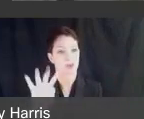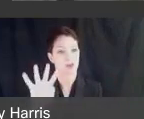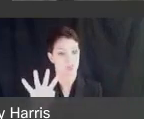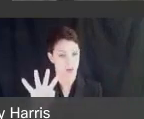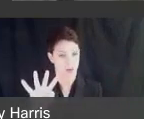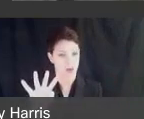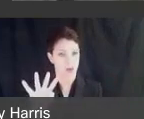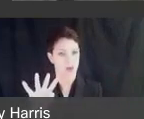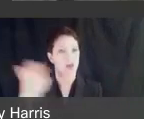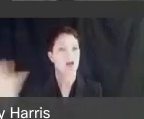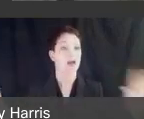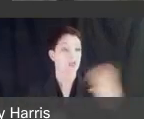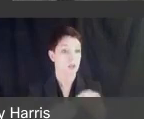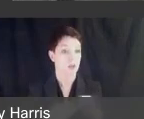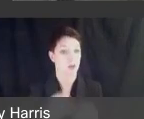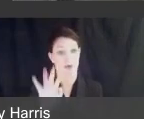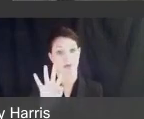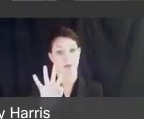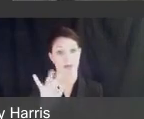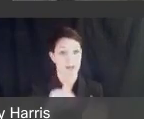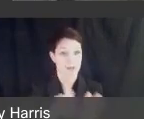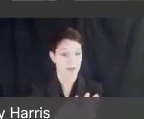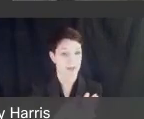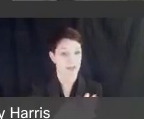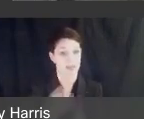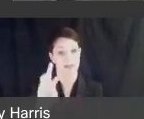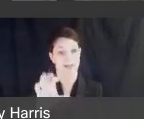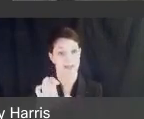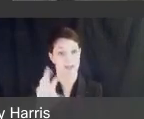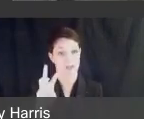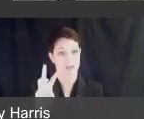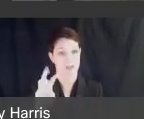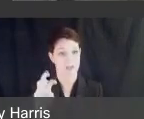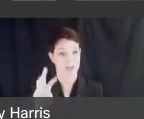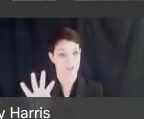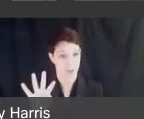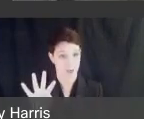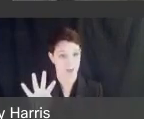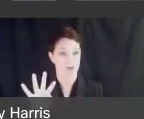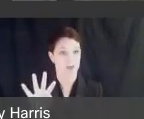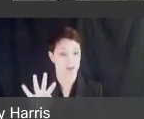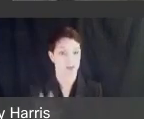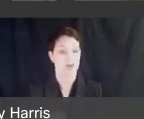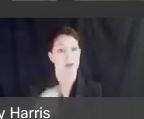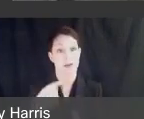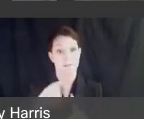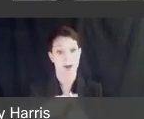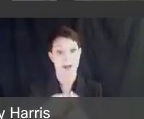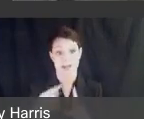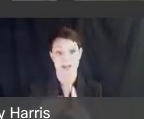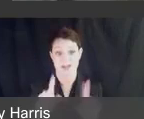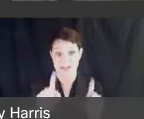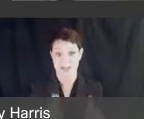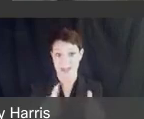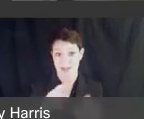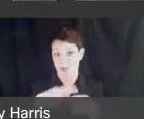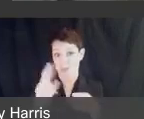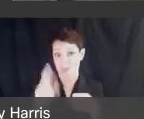to a total of 48,664. These positive tests are all the result of a positive test for the virus.